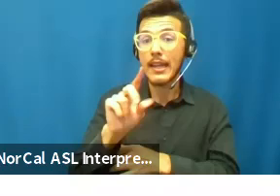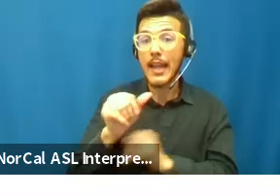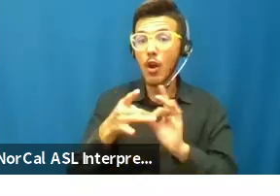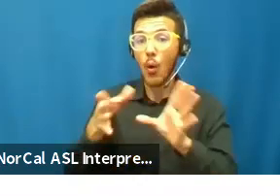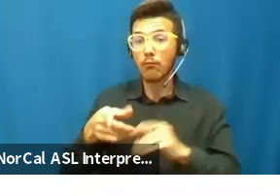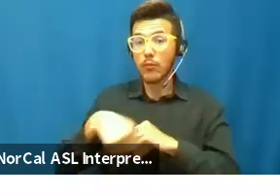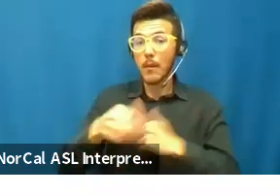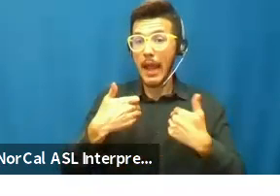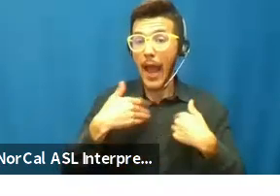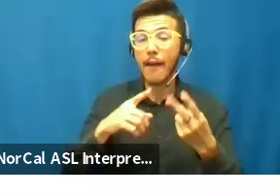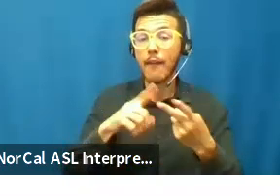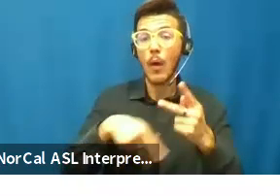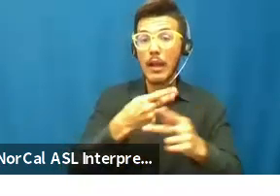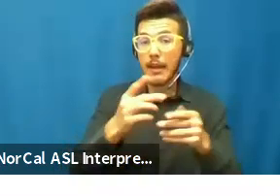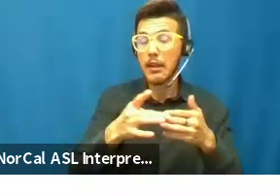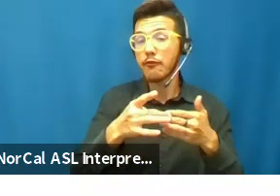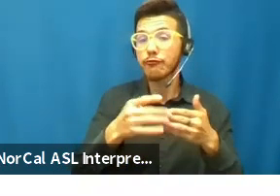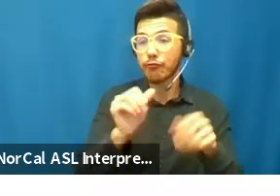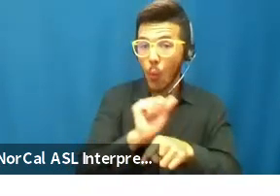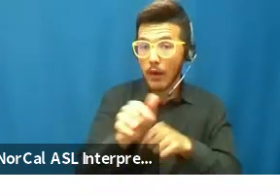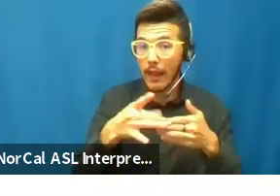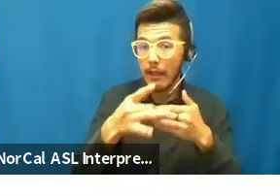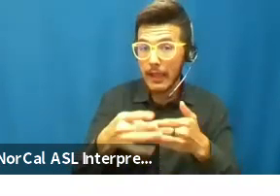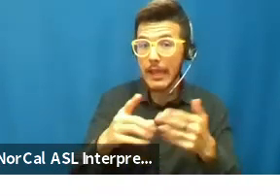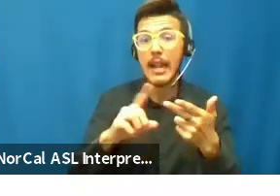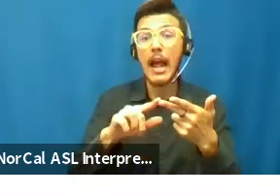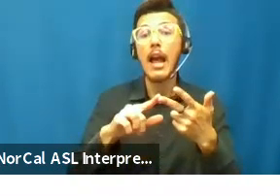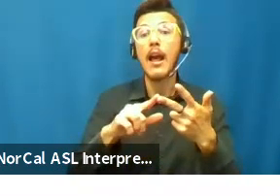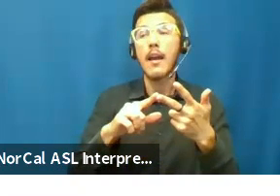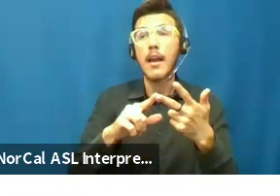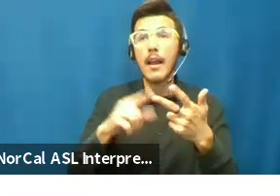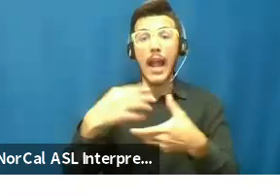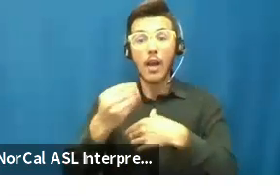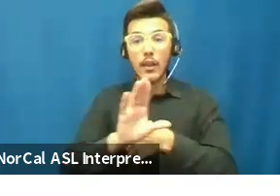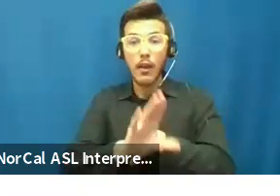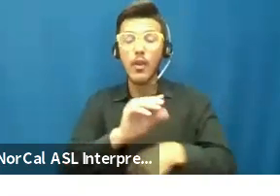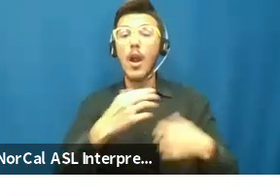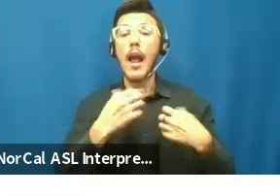they lead, how they collaborate with groups within and outside of their healthcare systems,